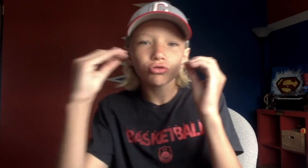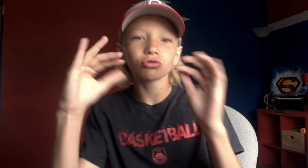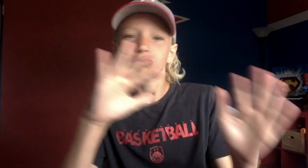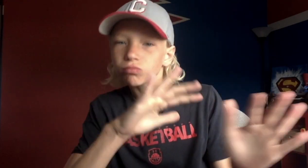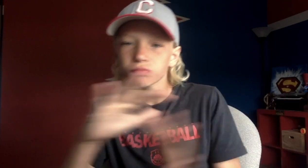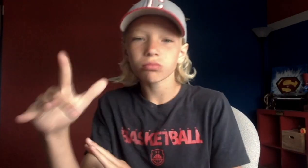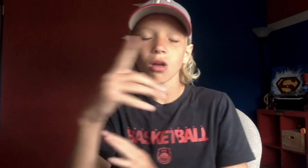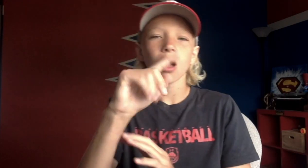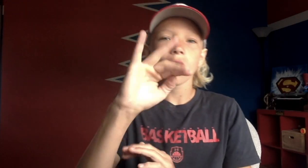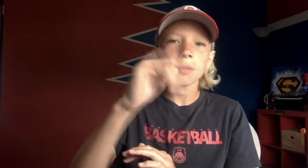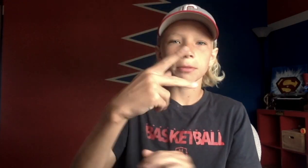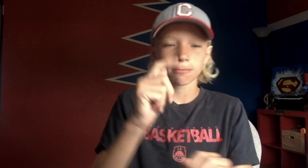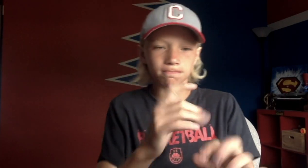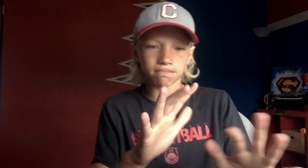of construction type of work.